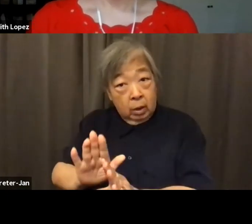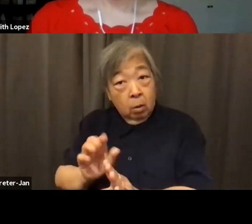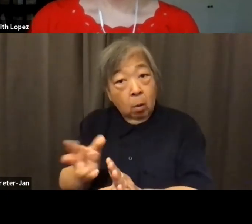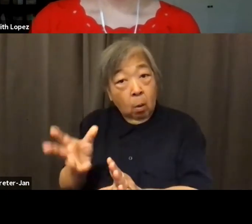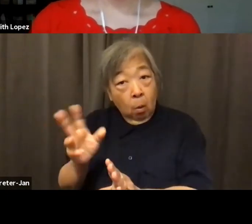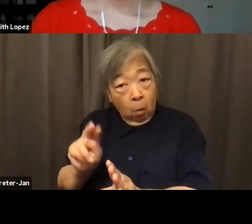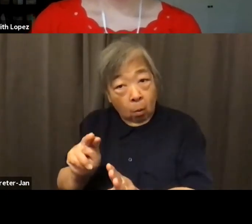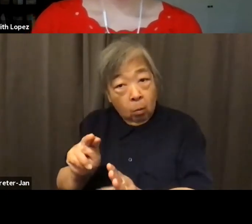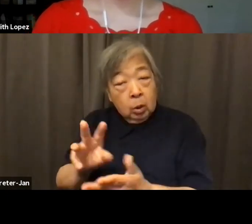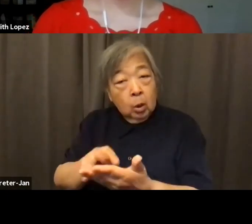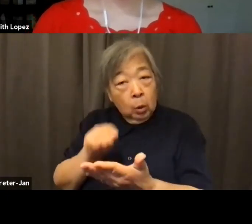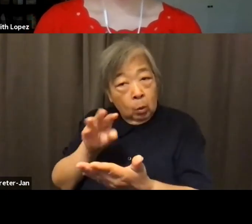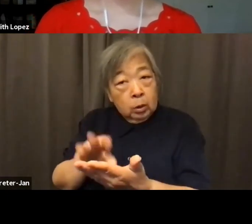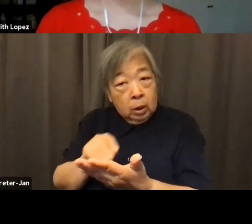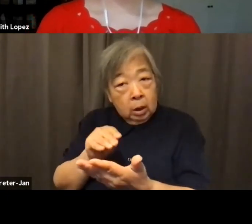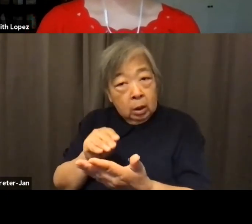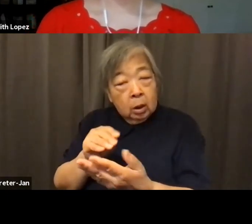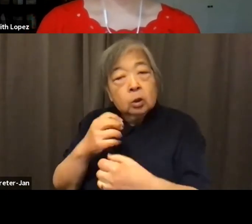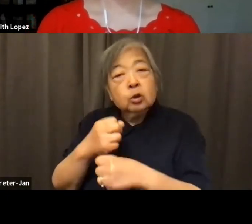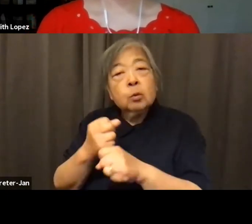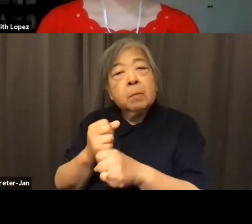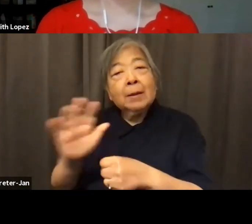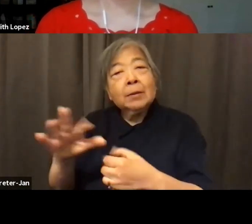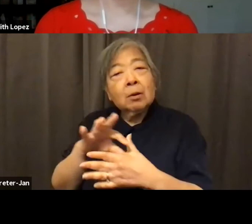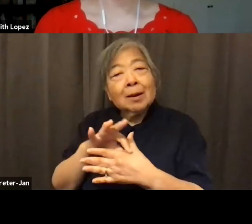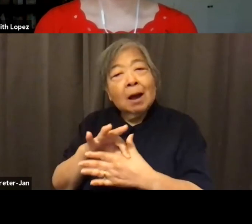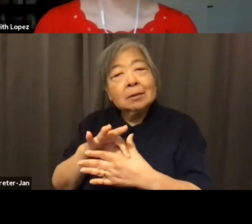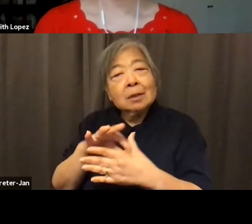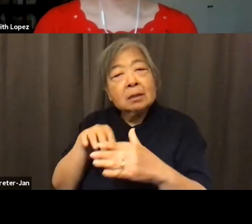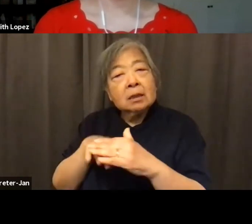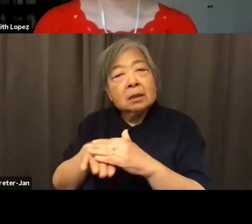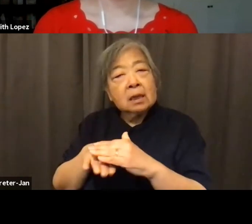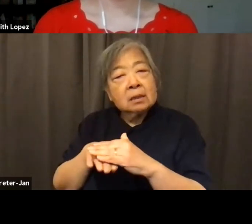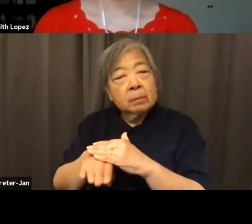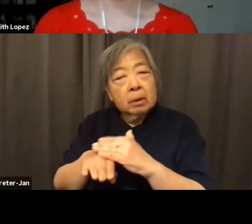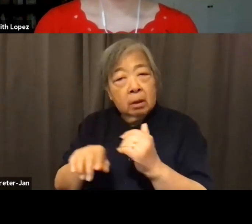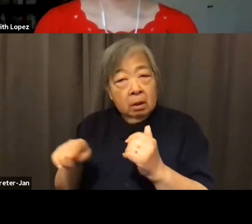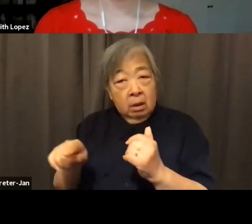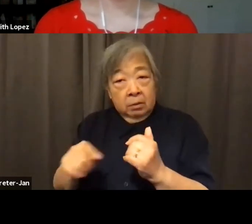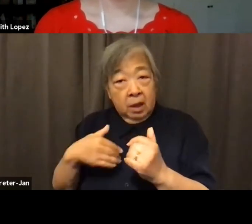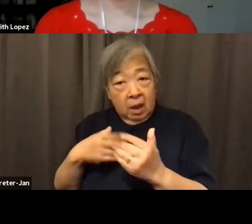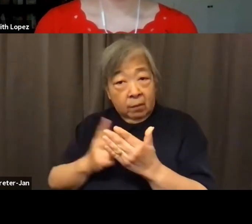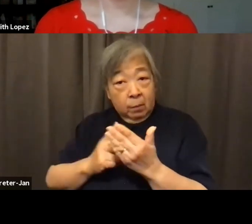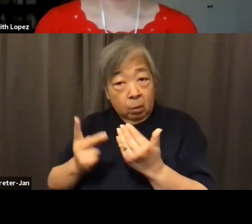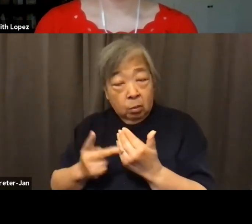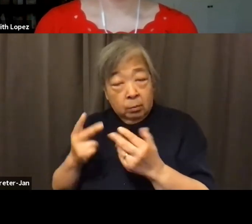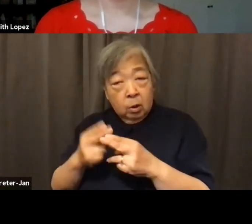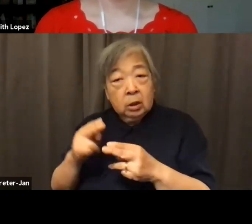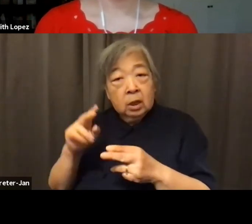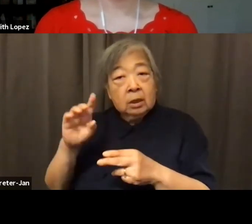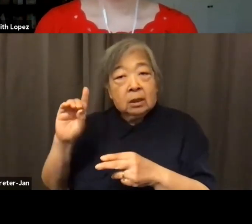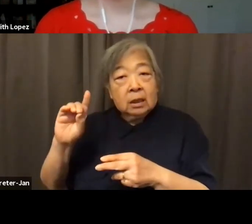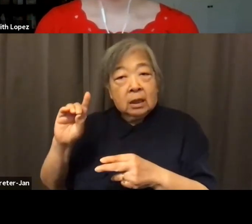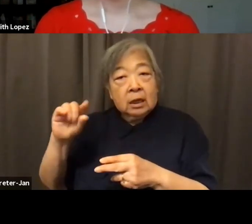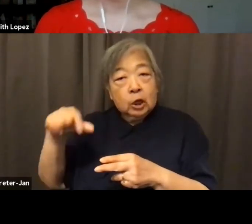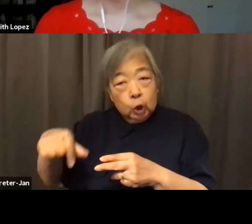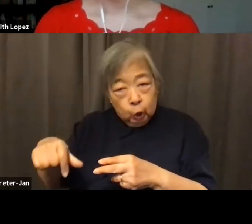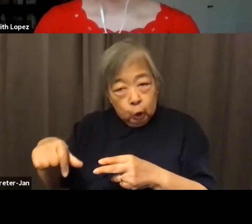to make content accessible through a program called Deque University.